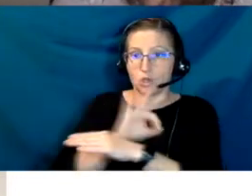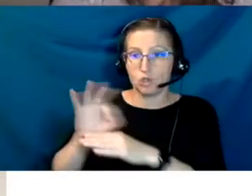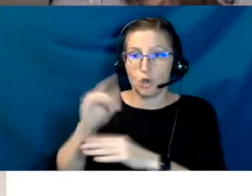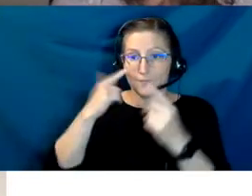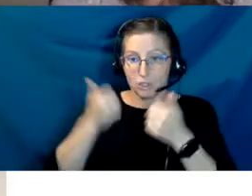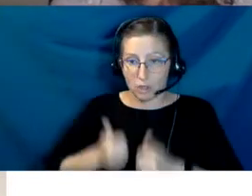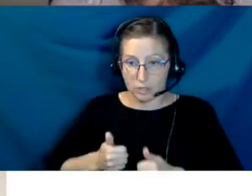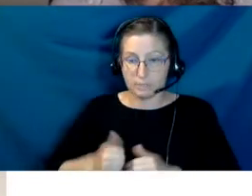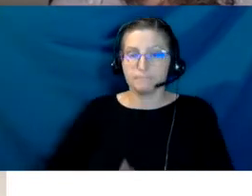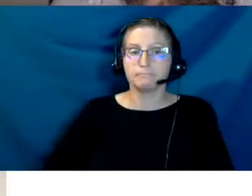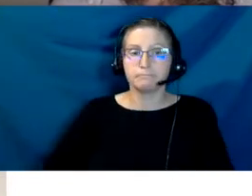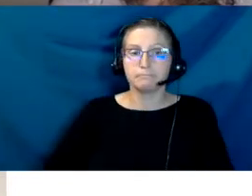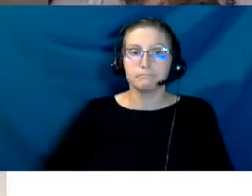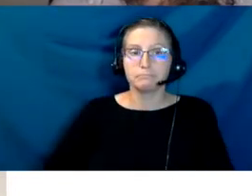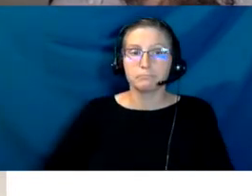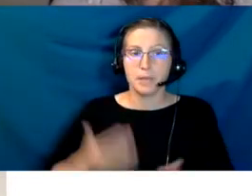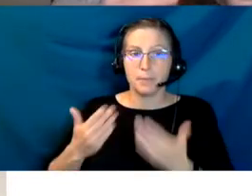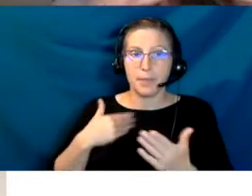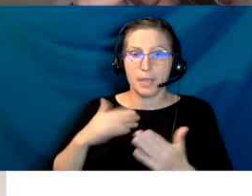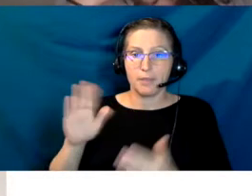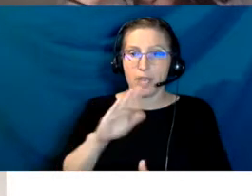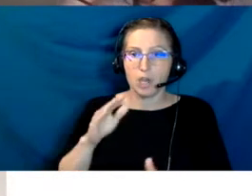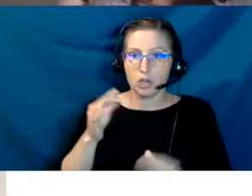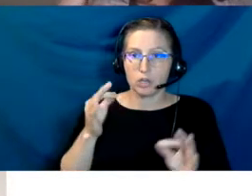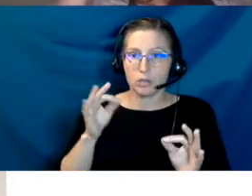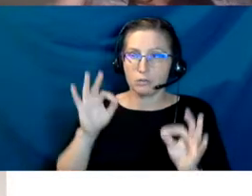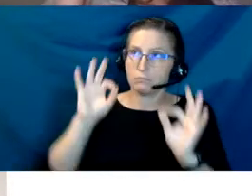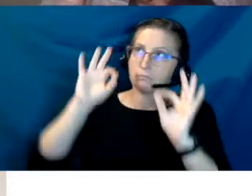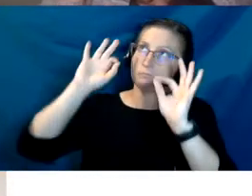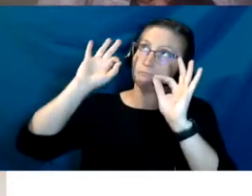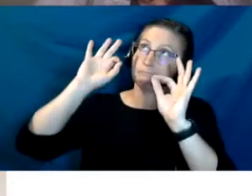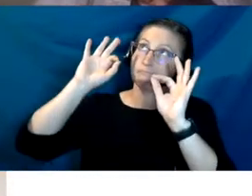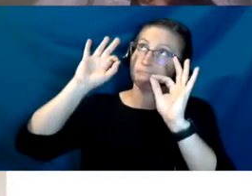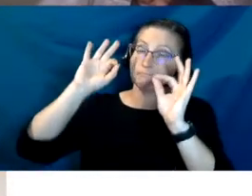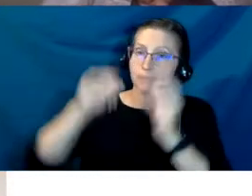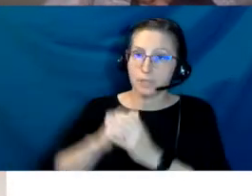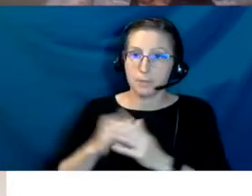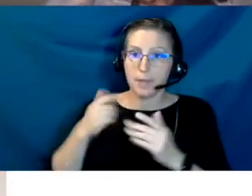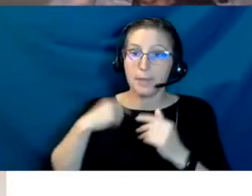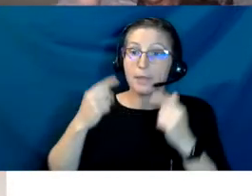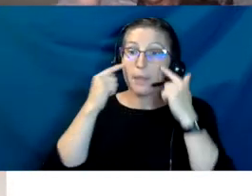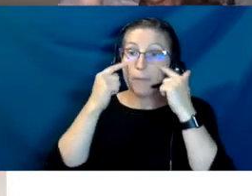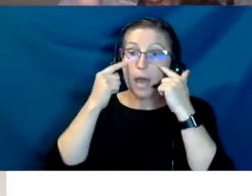So they might have an unusual gaze, they might look with like from the bottom of their eyes,